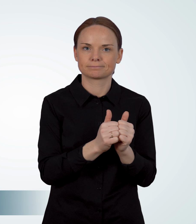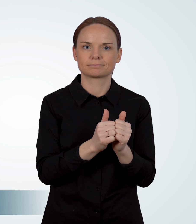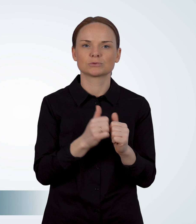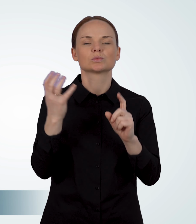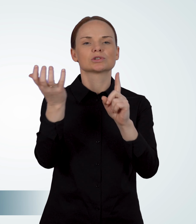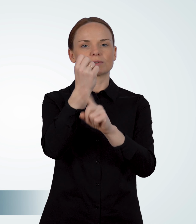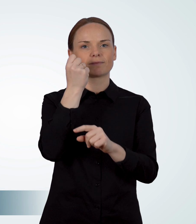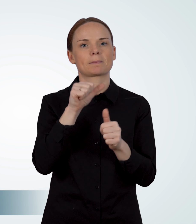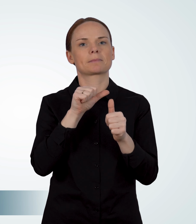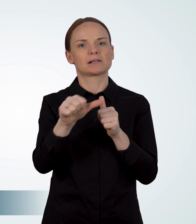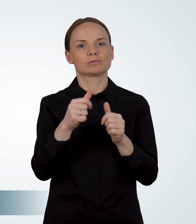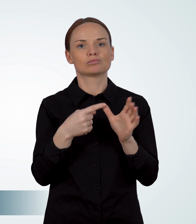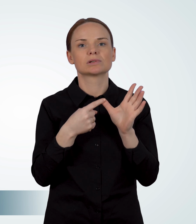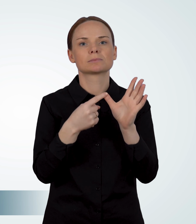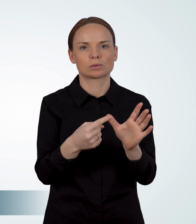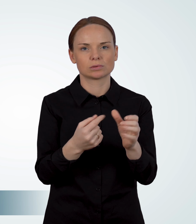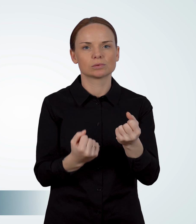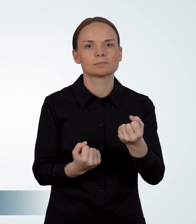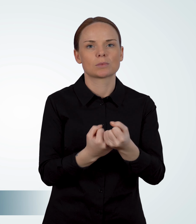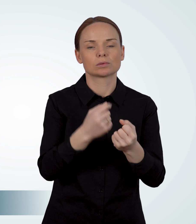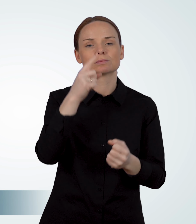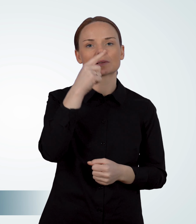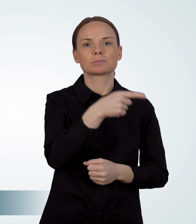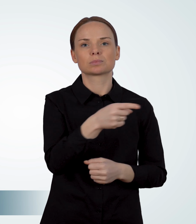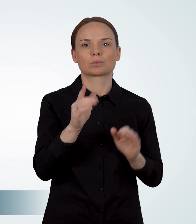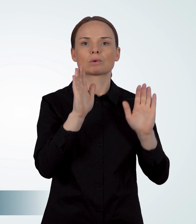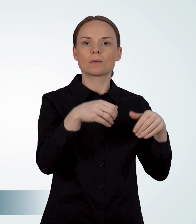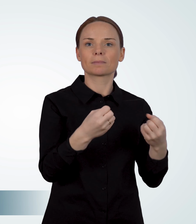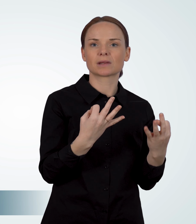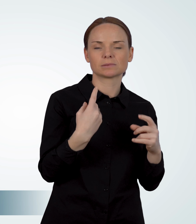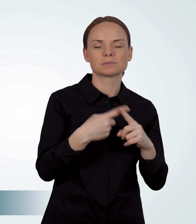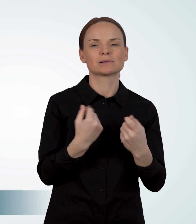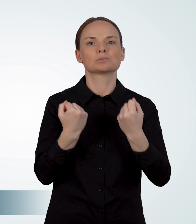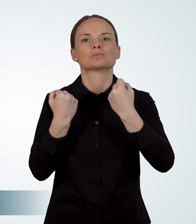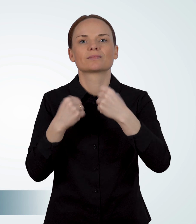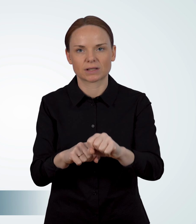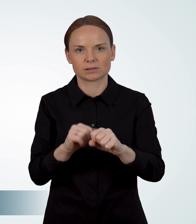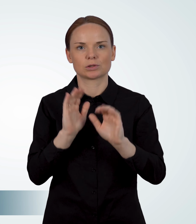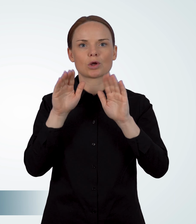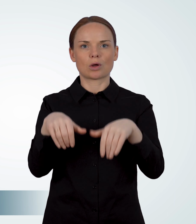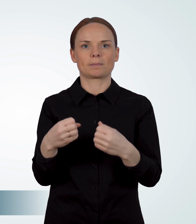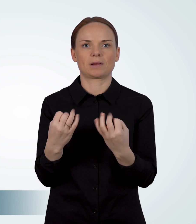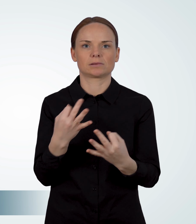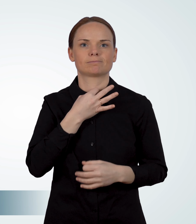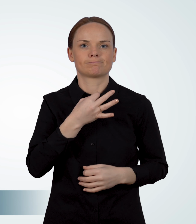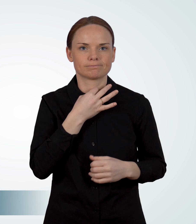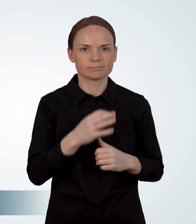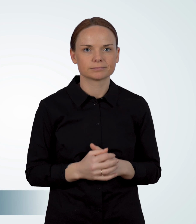to get the best outcomes for helping with and preventing homelessness.